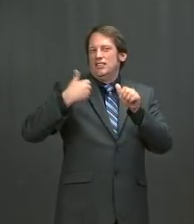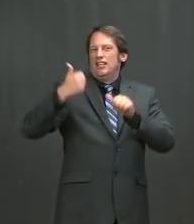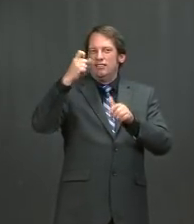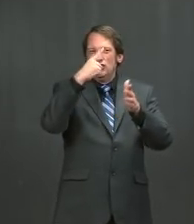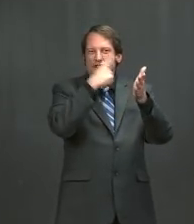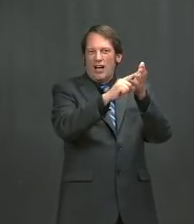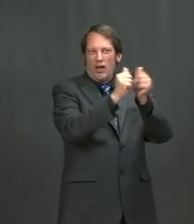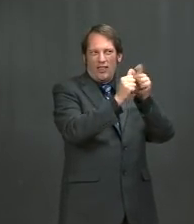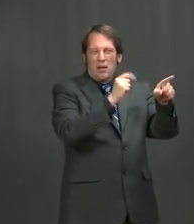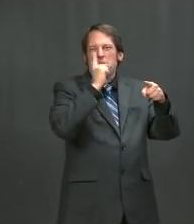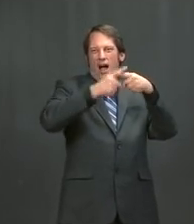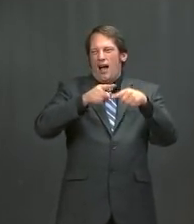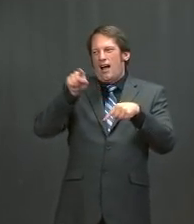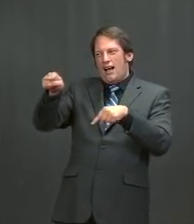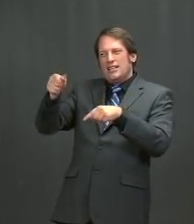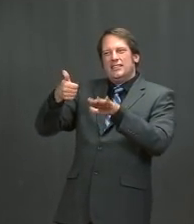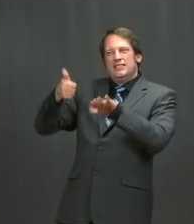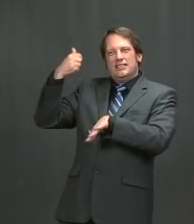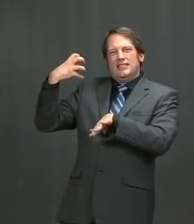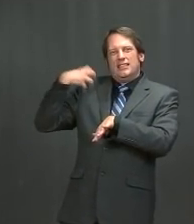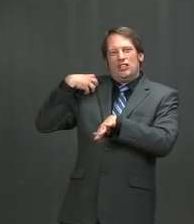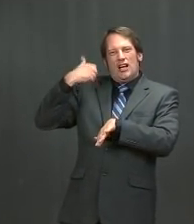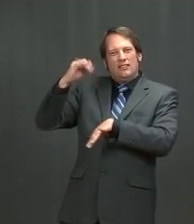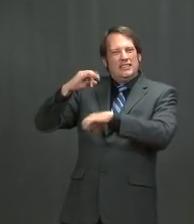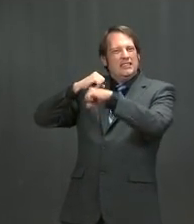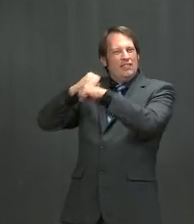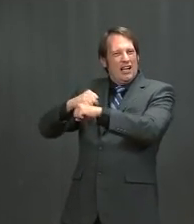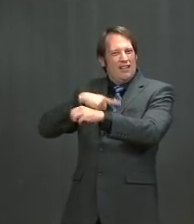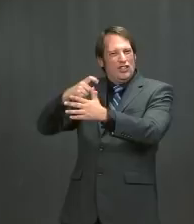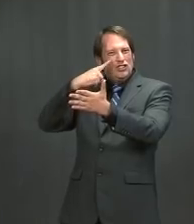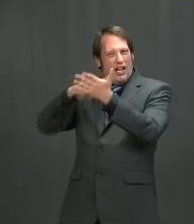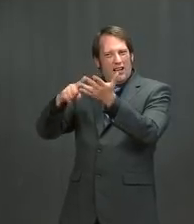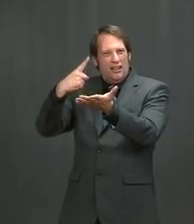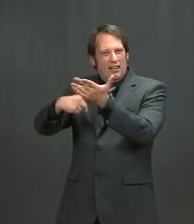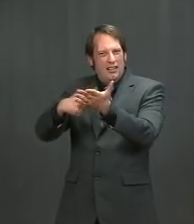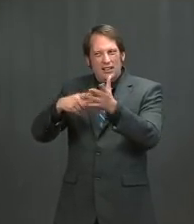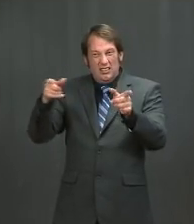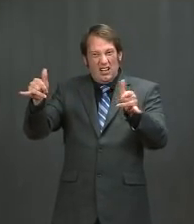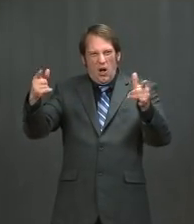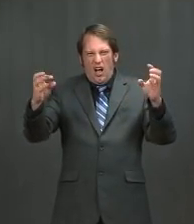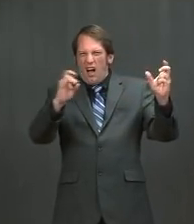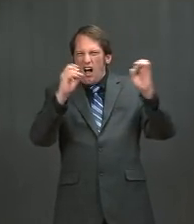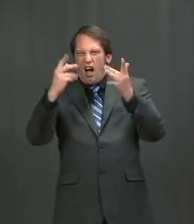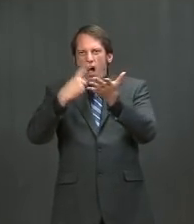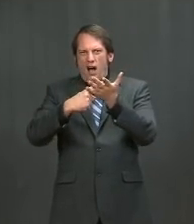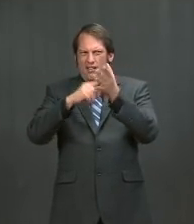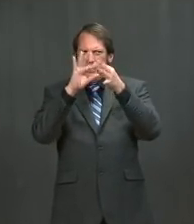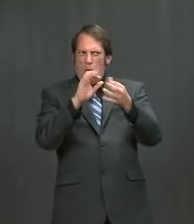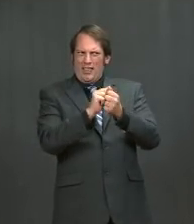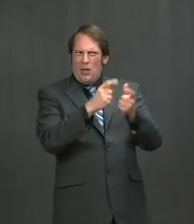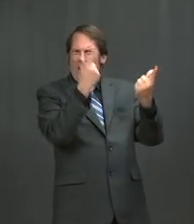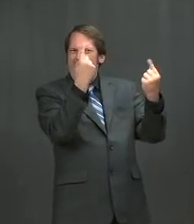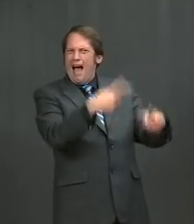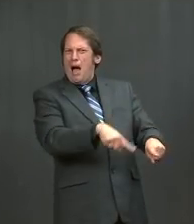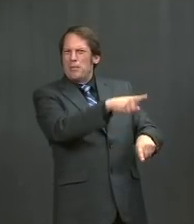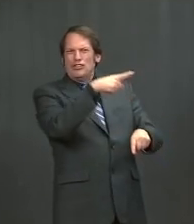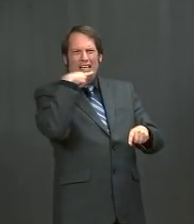We remain concerned by the recent escalations of Russian aggressive -- Russian aggression and provocative actions in eastern Ukraine.